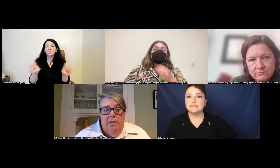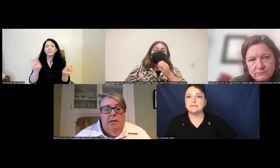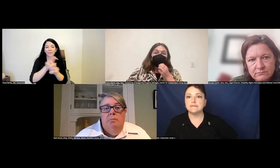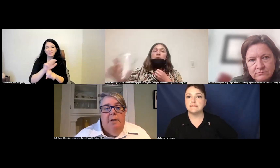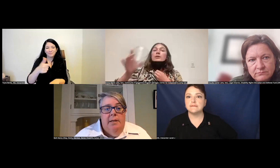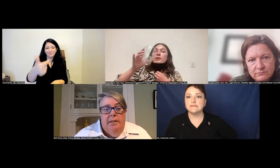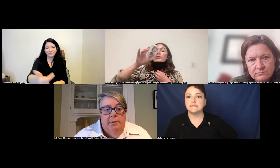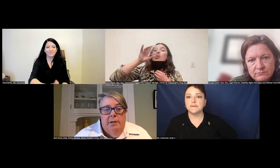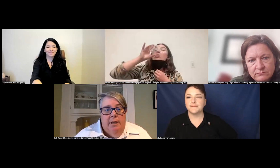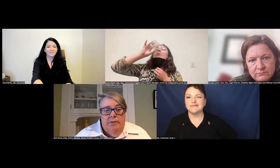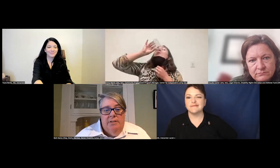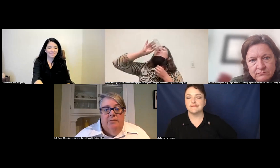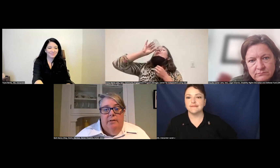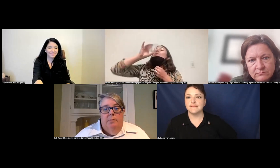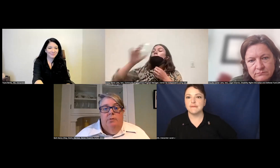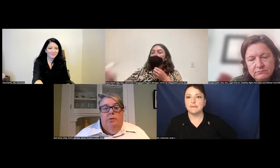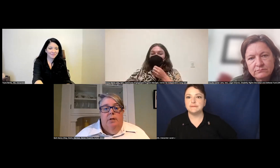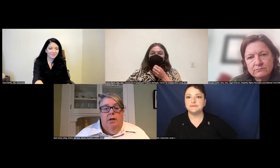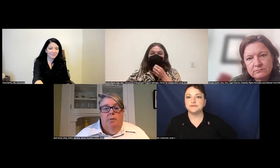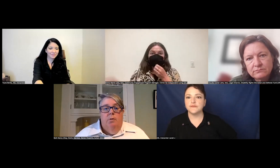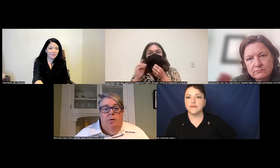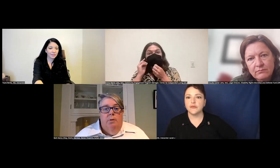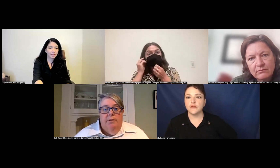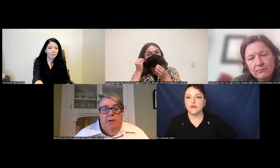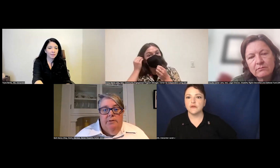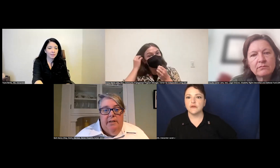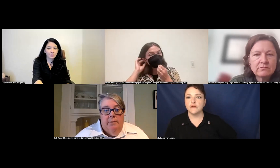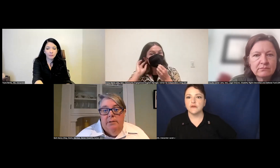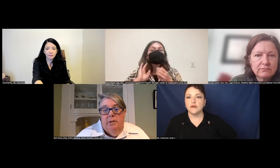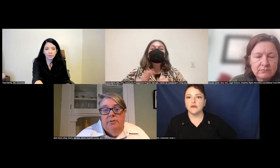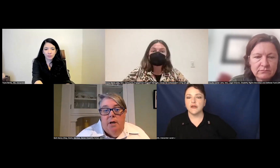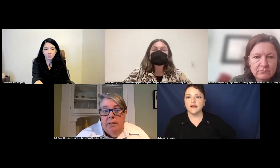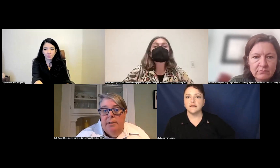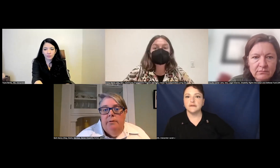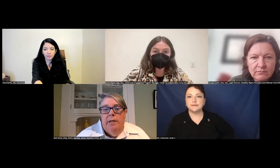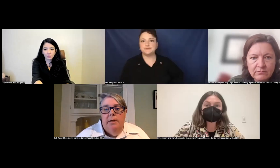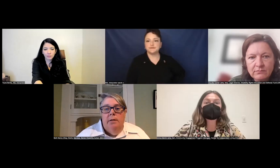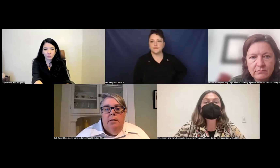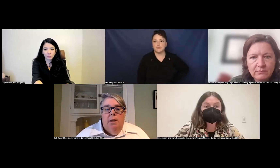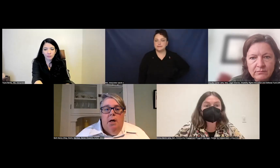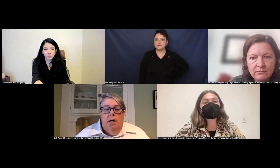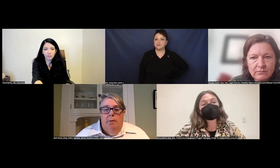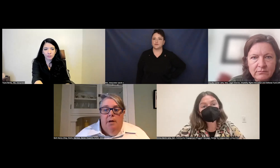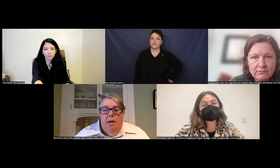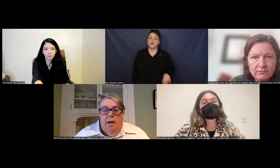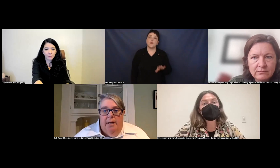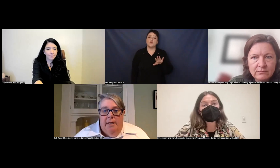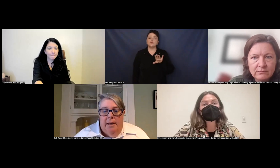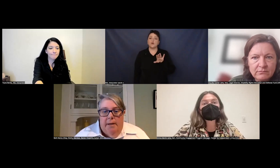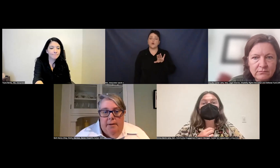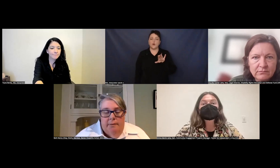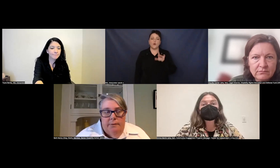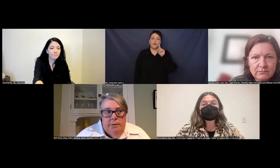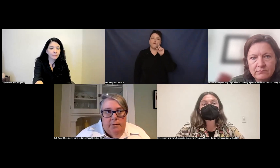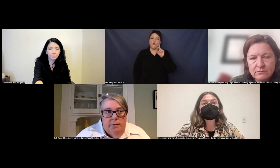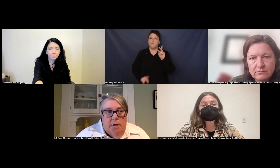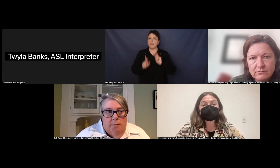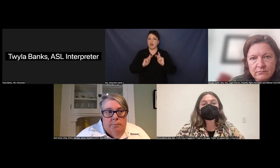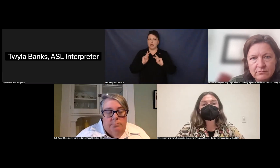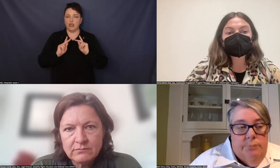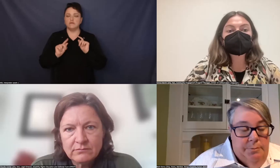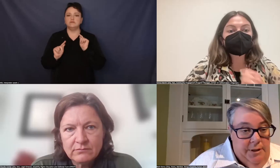not made an e-mail address available or contact them electronically in writing, I have submitted